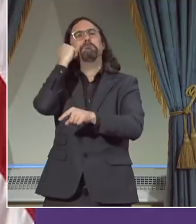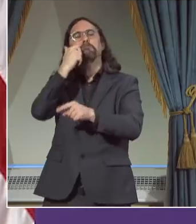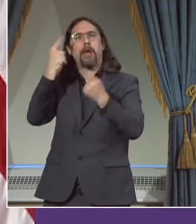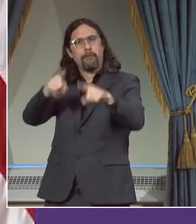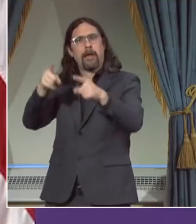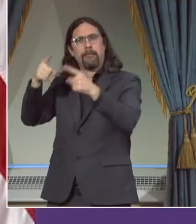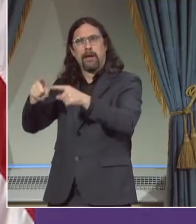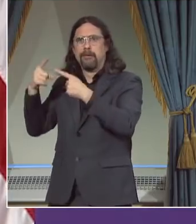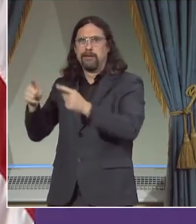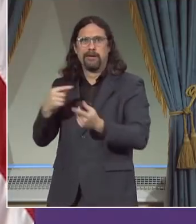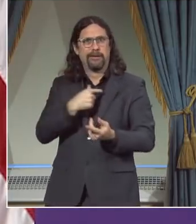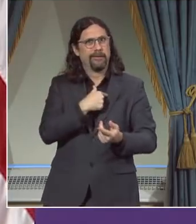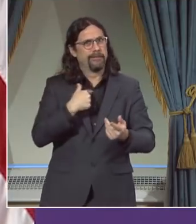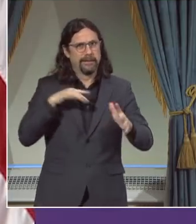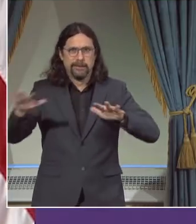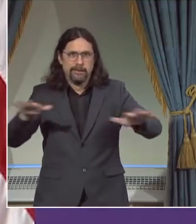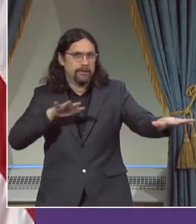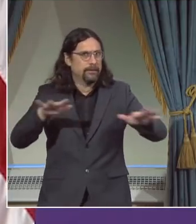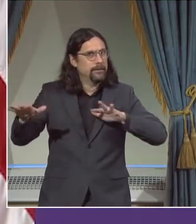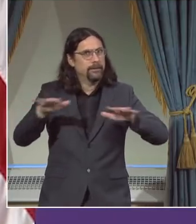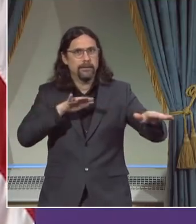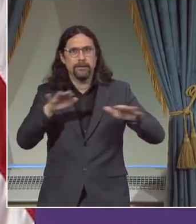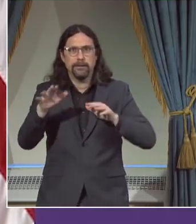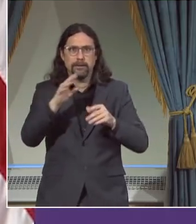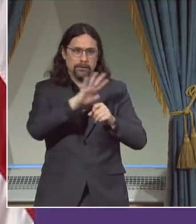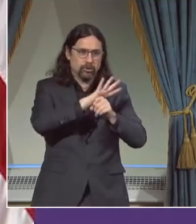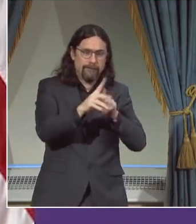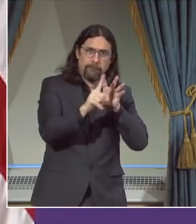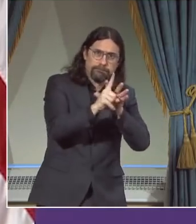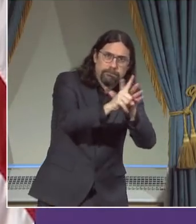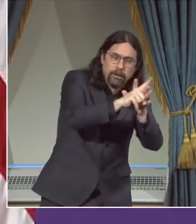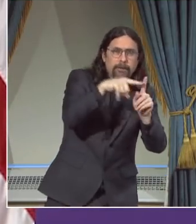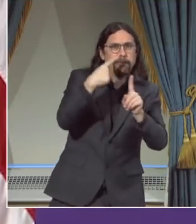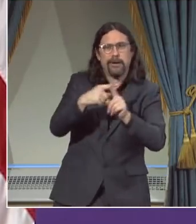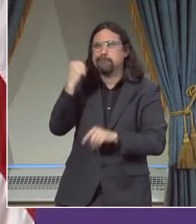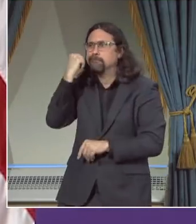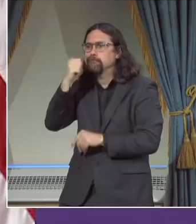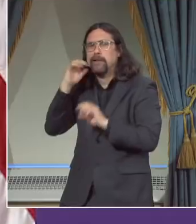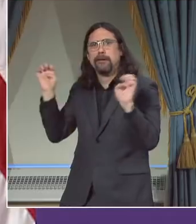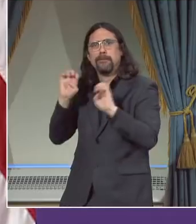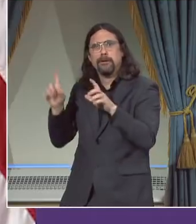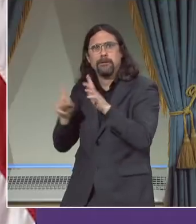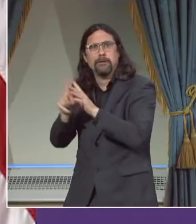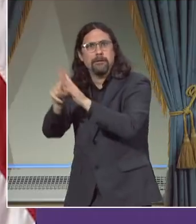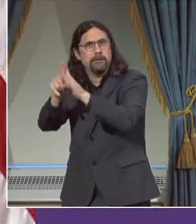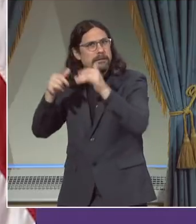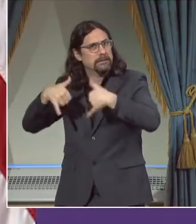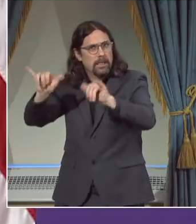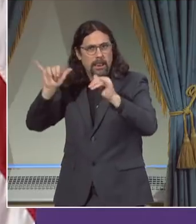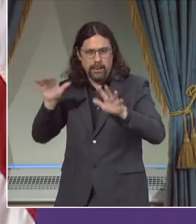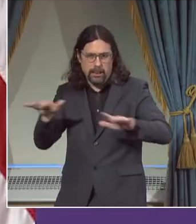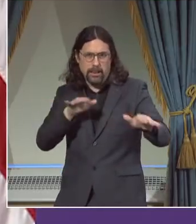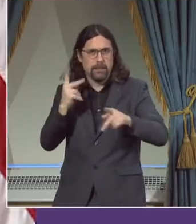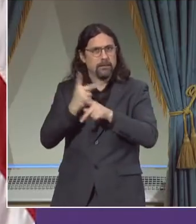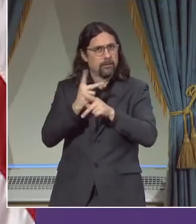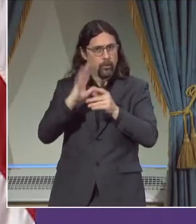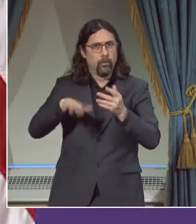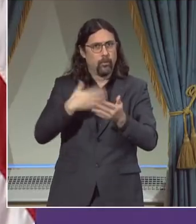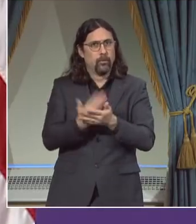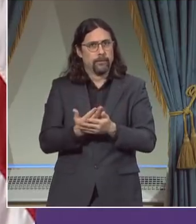GOING. THIS IS ANOTHER EXAMPLE OF REMEMBERING THAT THIS CRISIS REQURIESOF US NOTN OLY A MASSIVE HEALTH